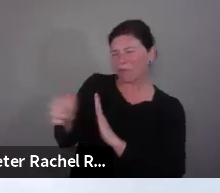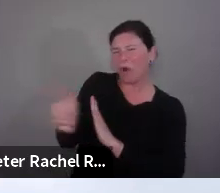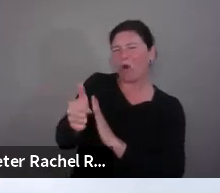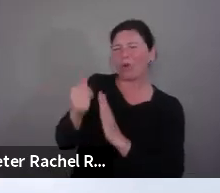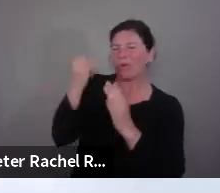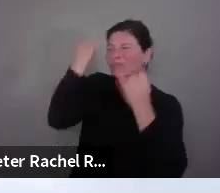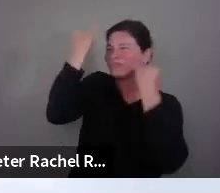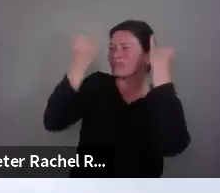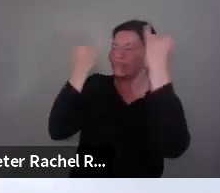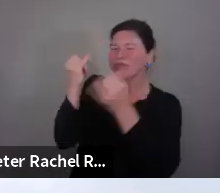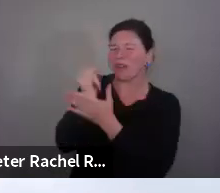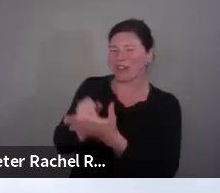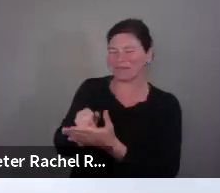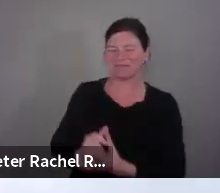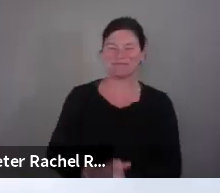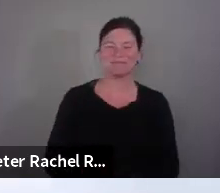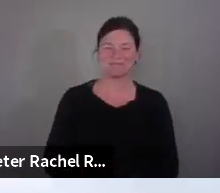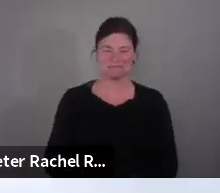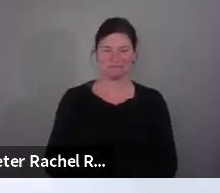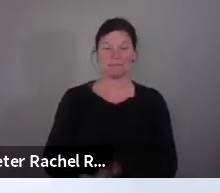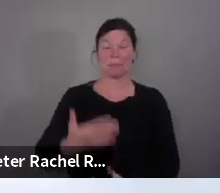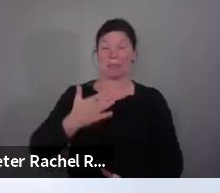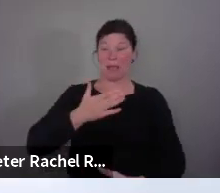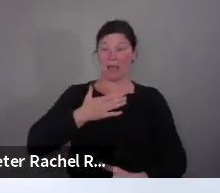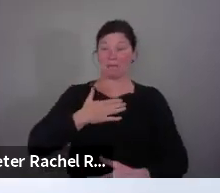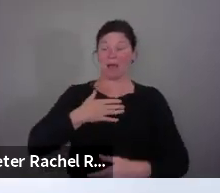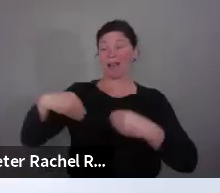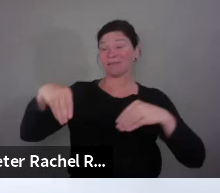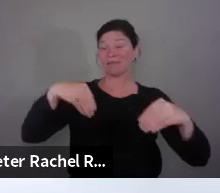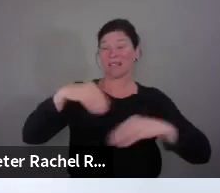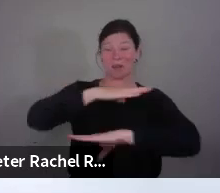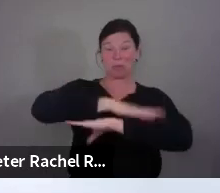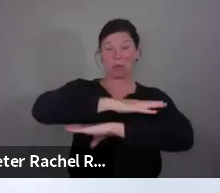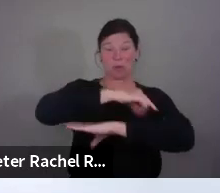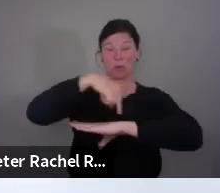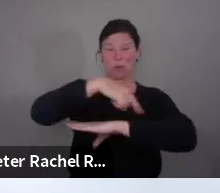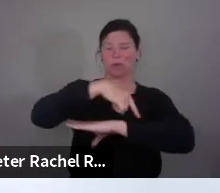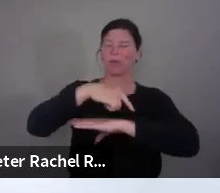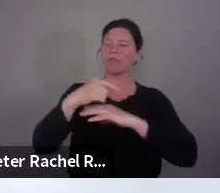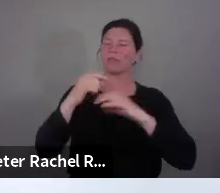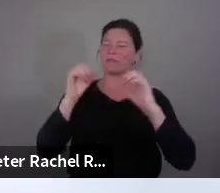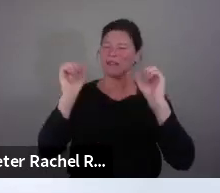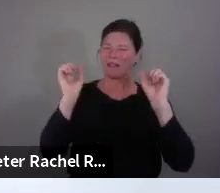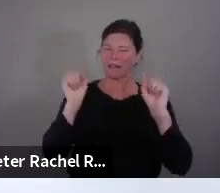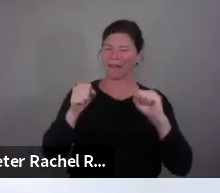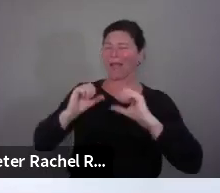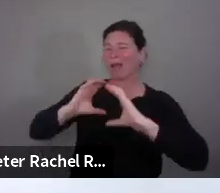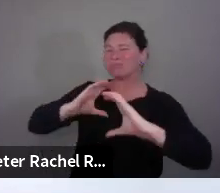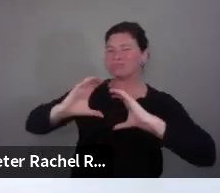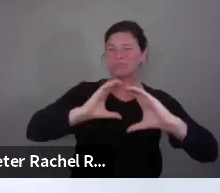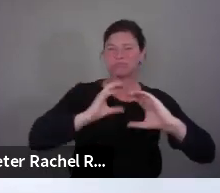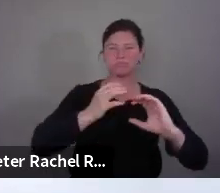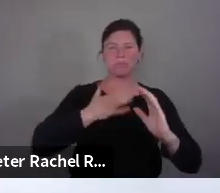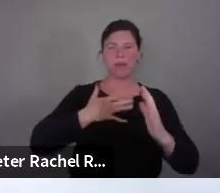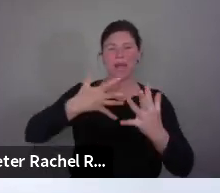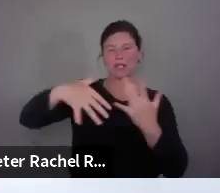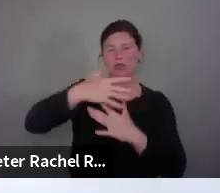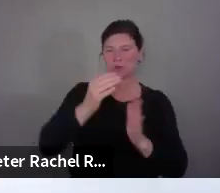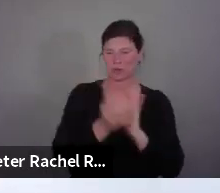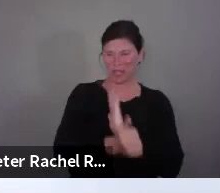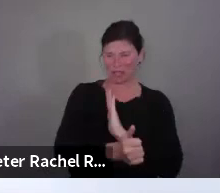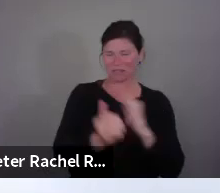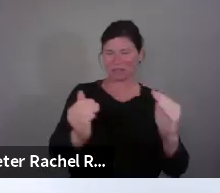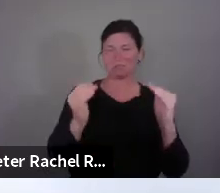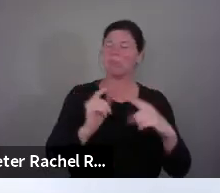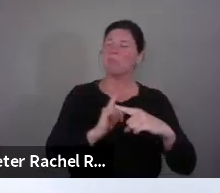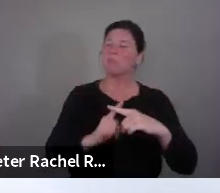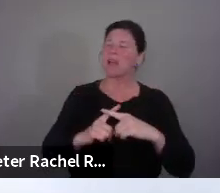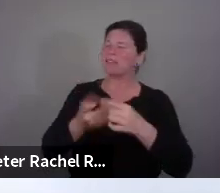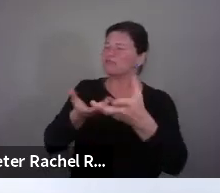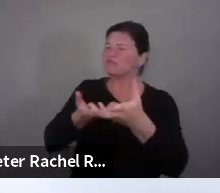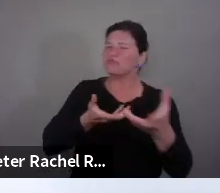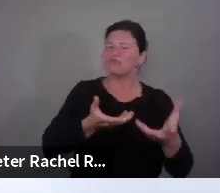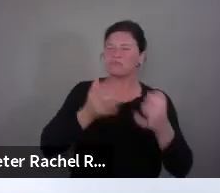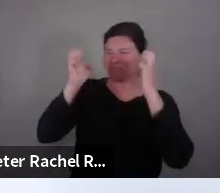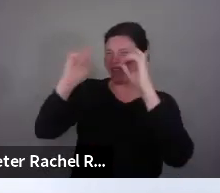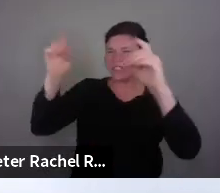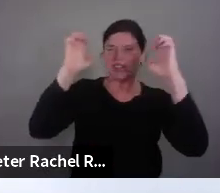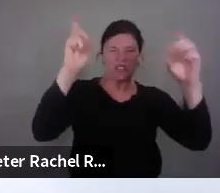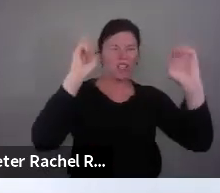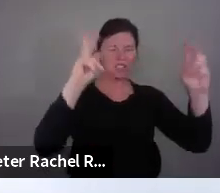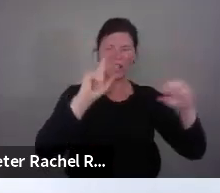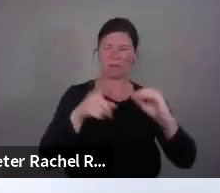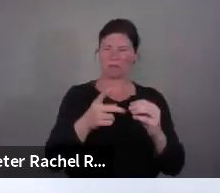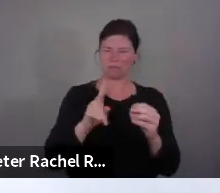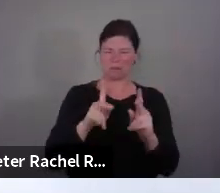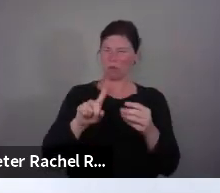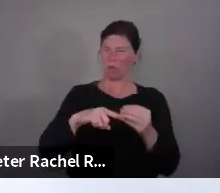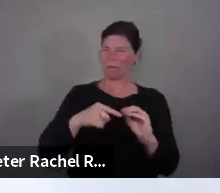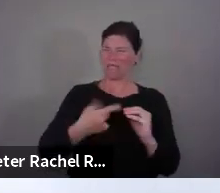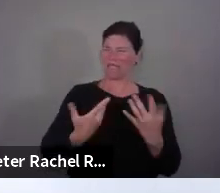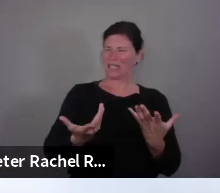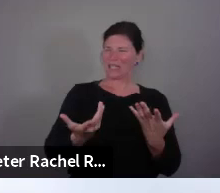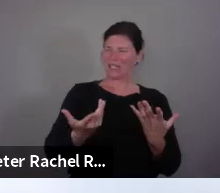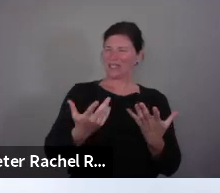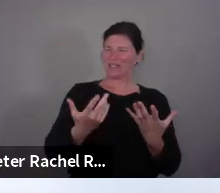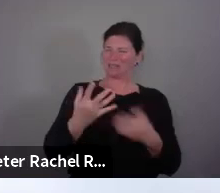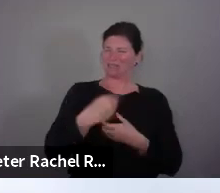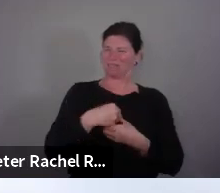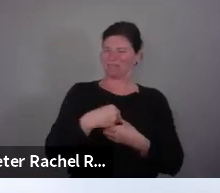active in other actives that 11:48:33 increase the healthy and safety of 11:48:37 individuals with developmental disabilities 11:48:39 . >> MAGGIE: Absolutely. I would also like 11:48:41 for you to say that I worked for the -- 11:48:44 program as faculty.